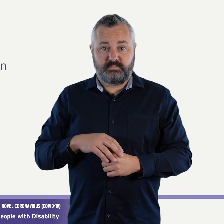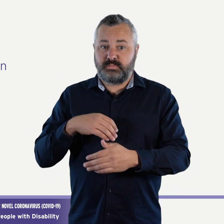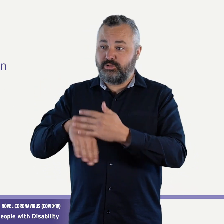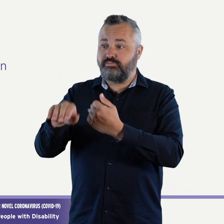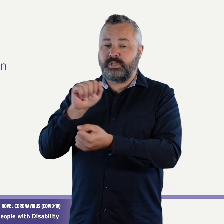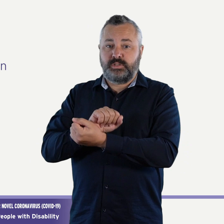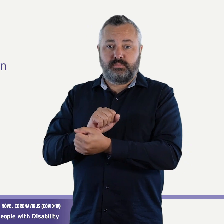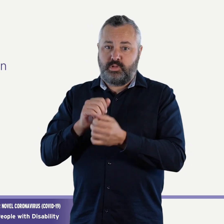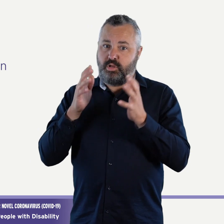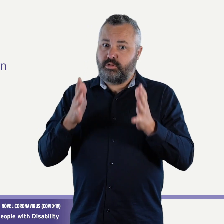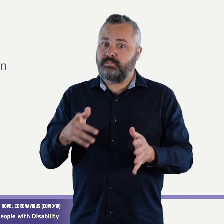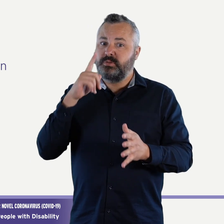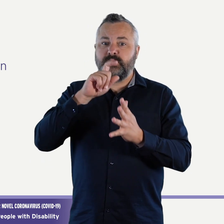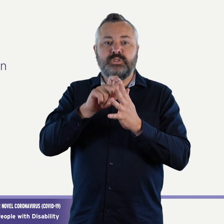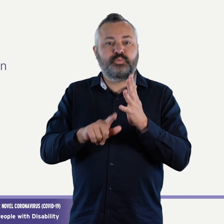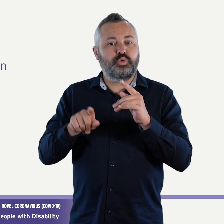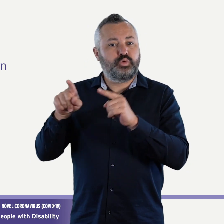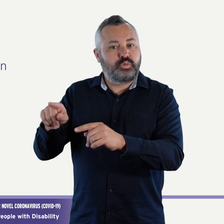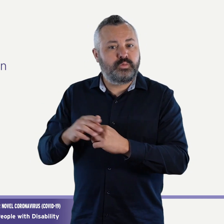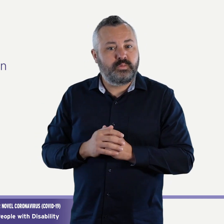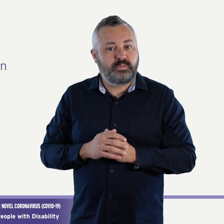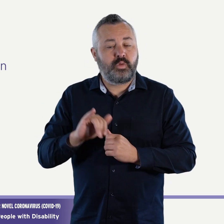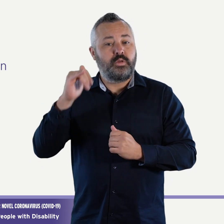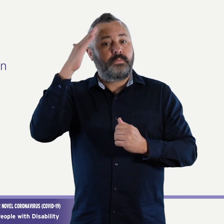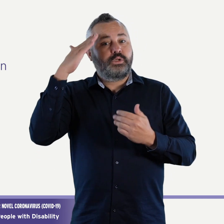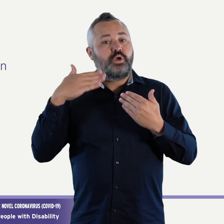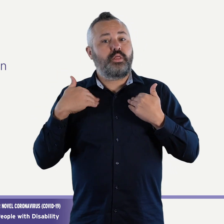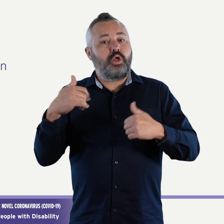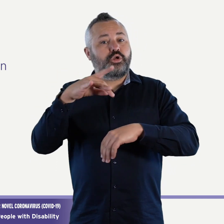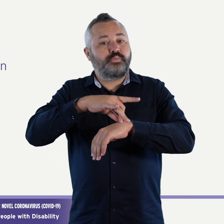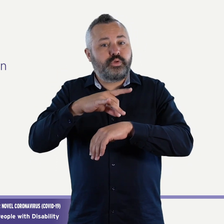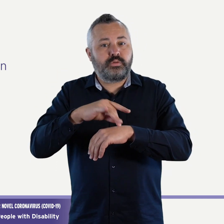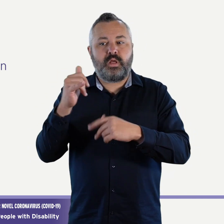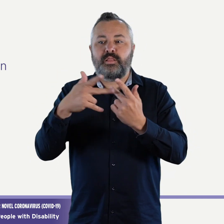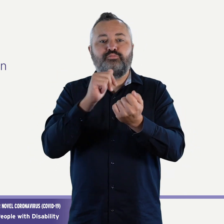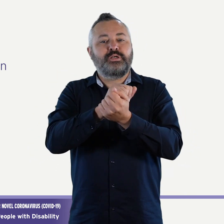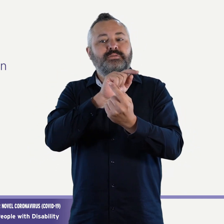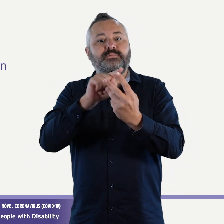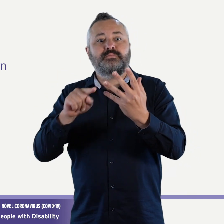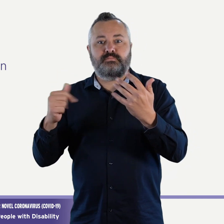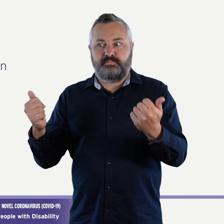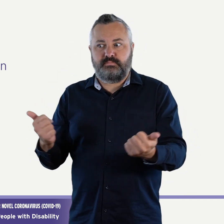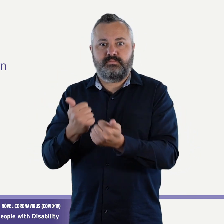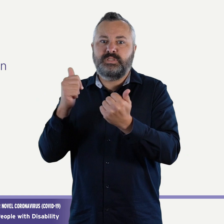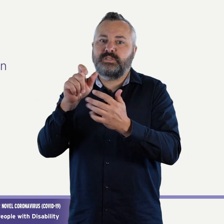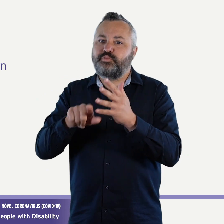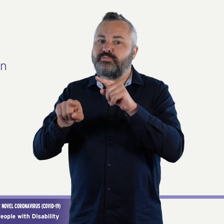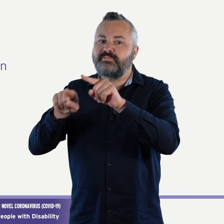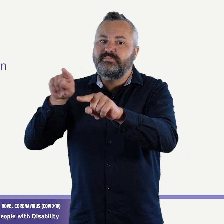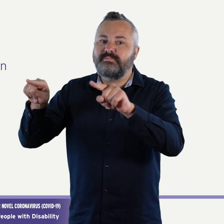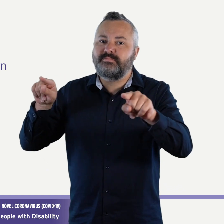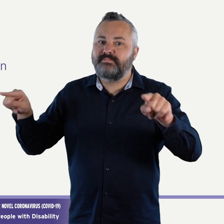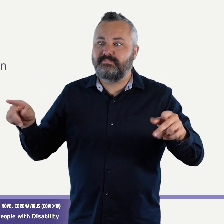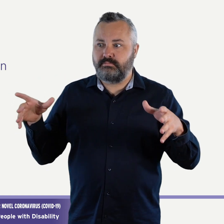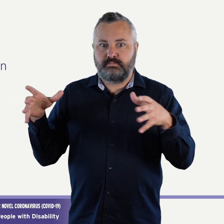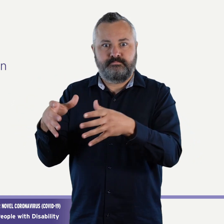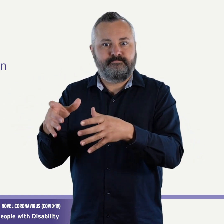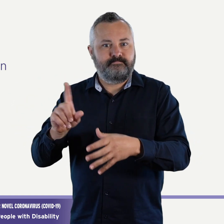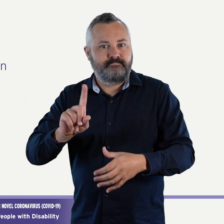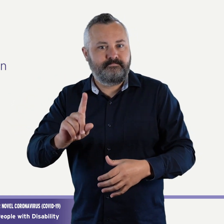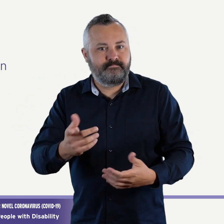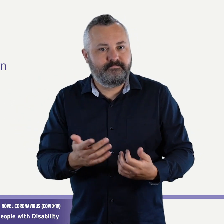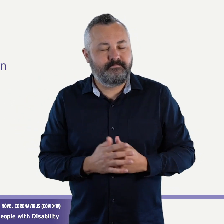People with disability are overrepresented in prisons, forensic mental health facilities, remand centres and other detention facilities.